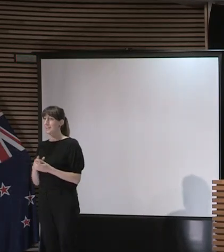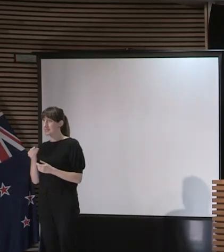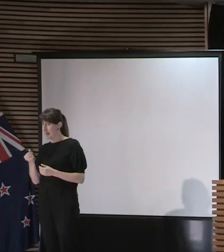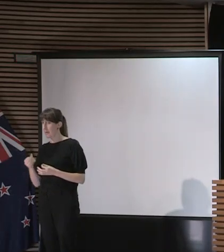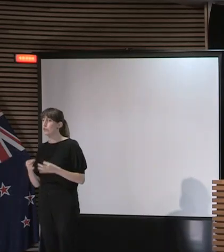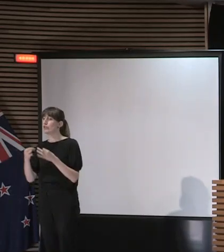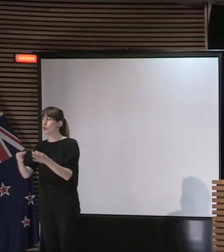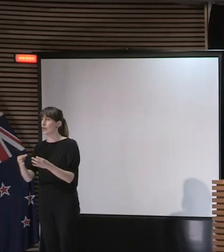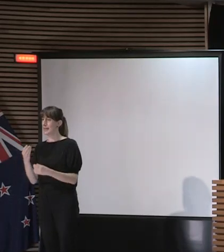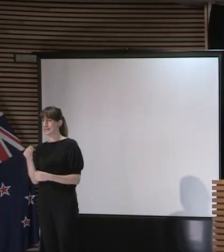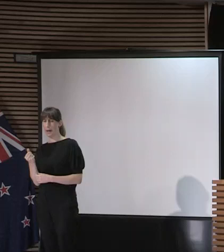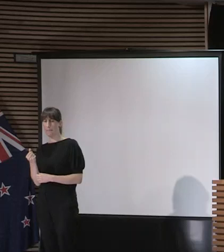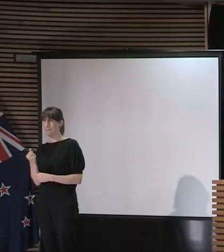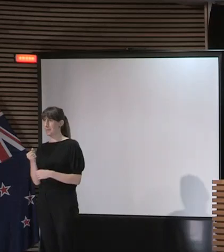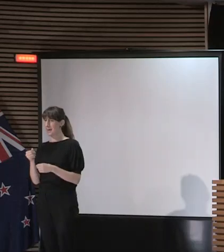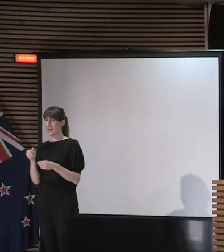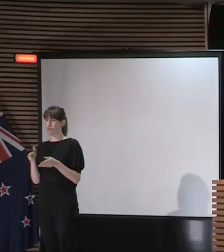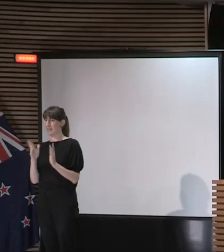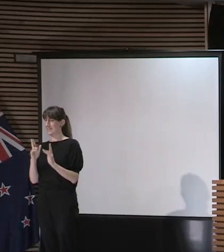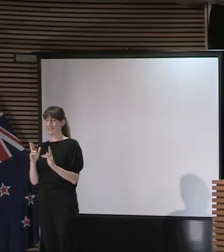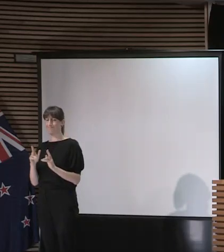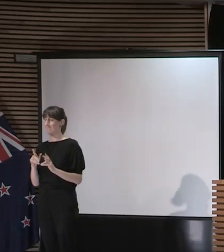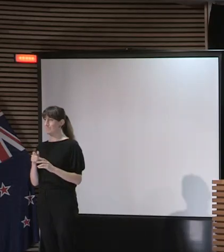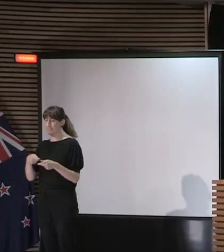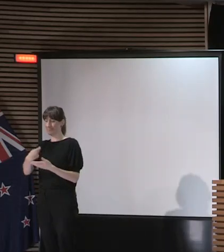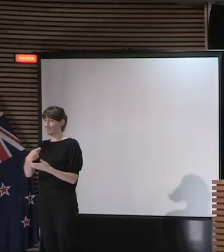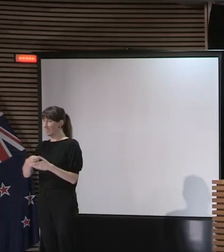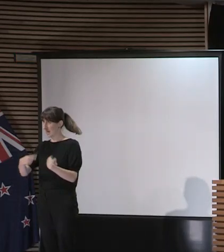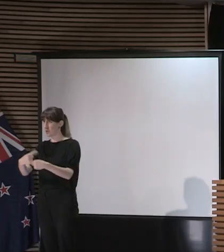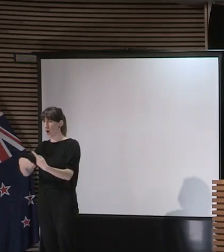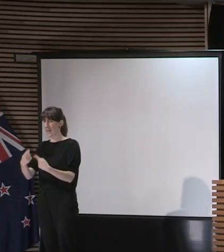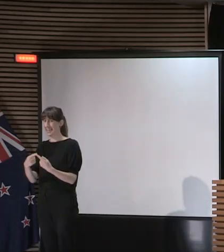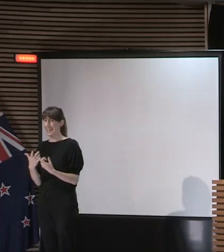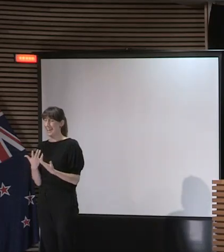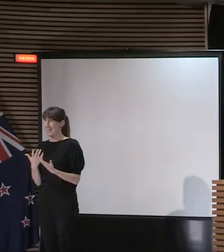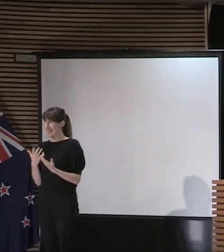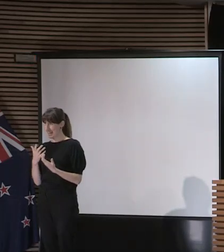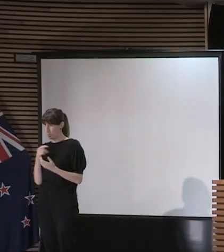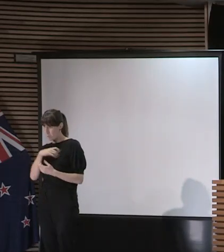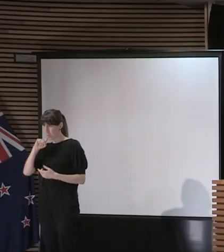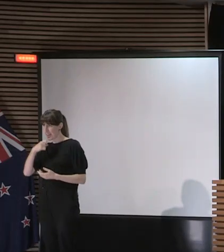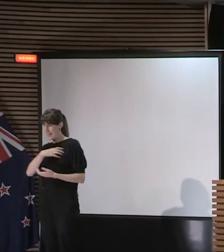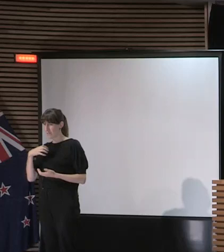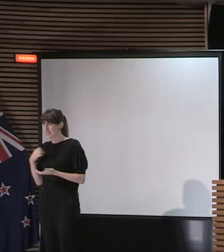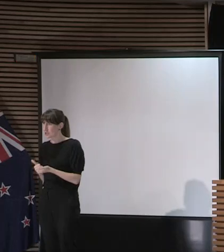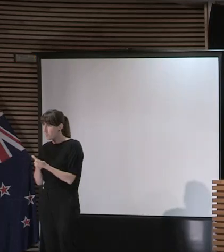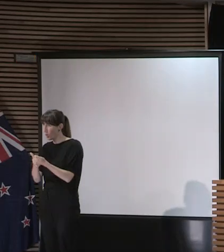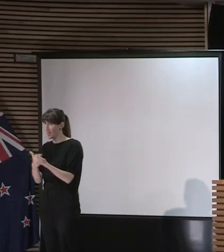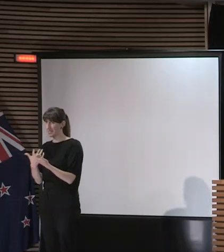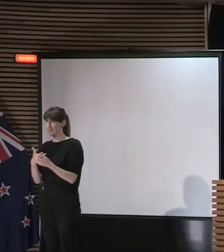commercial rents. Some are deferring and still expecting full payment in coming weeks. What more, if anything, can be